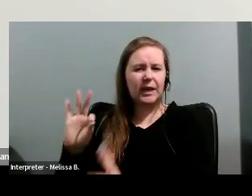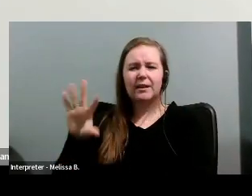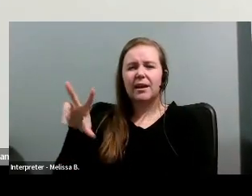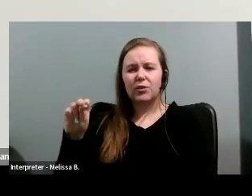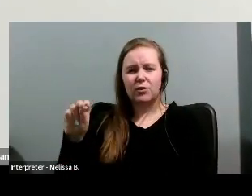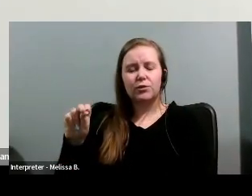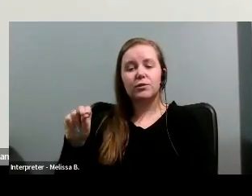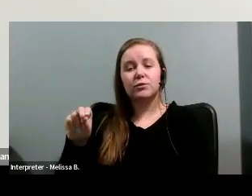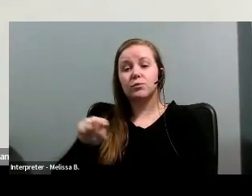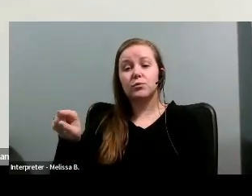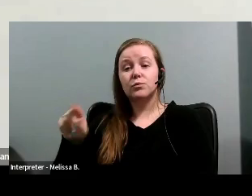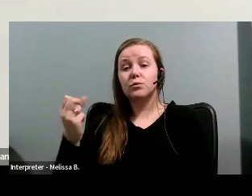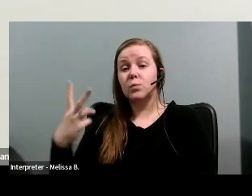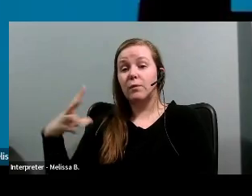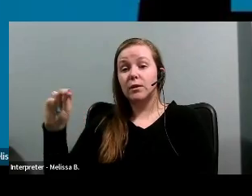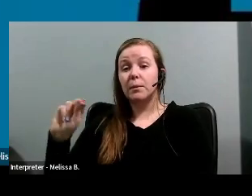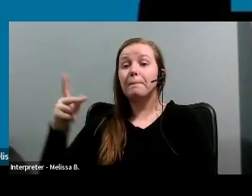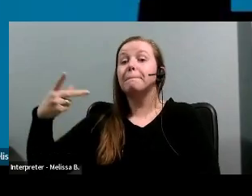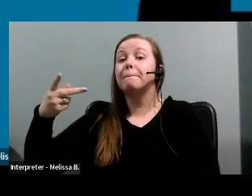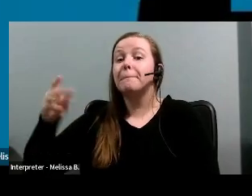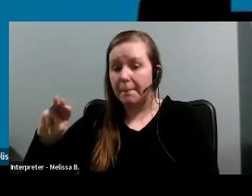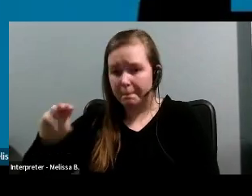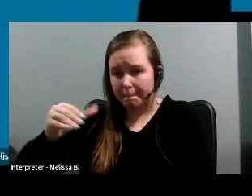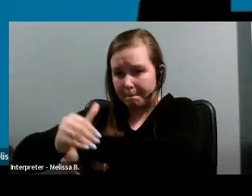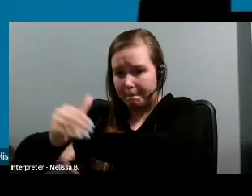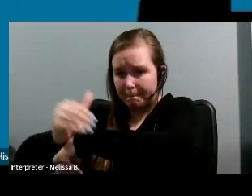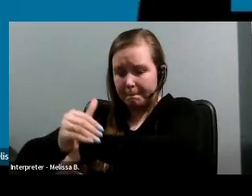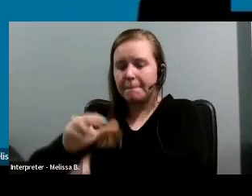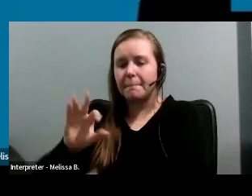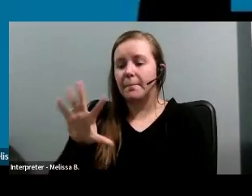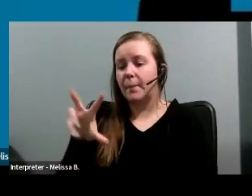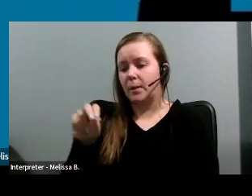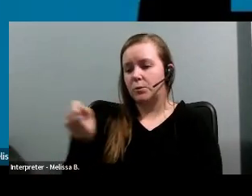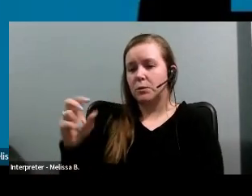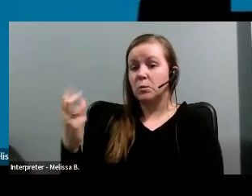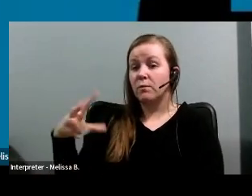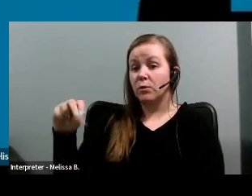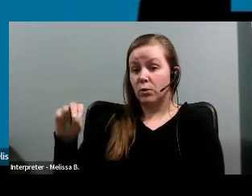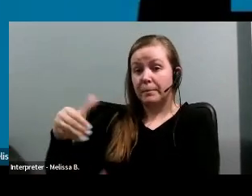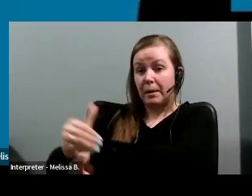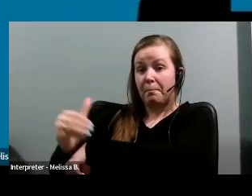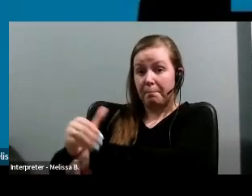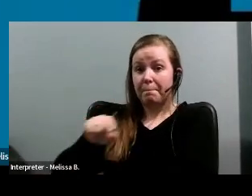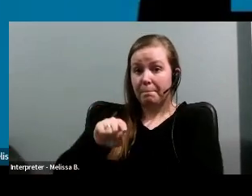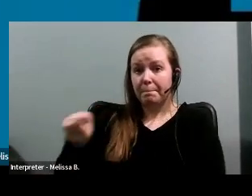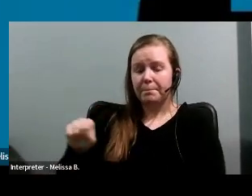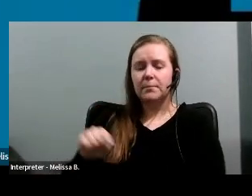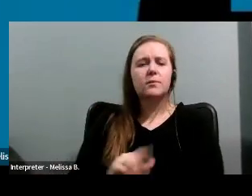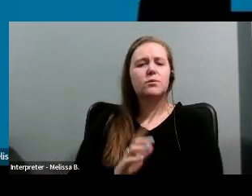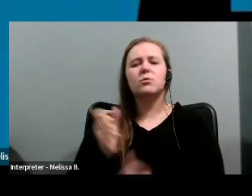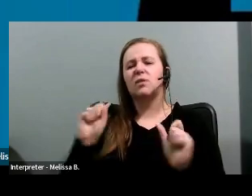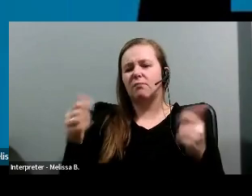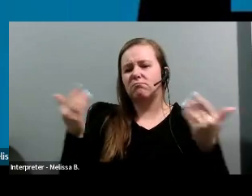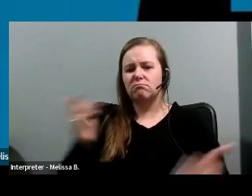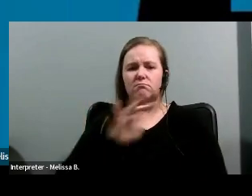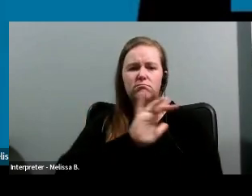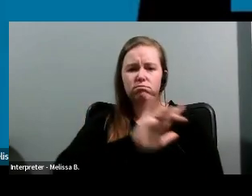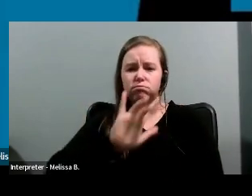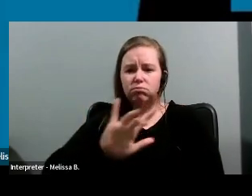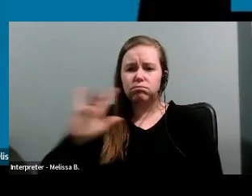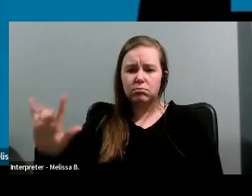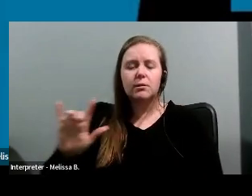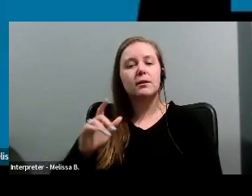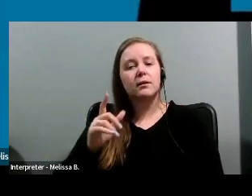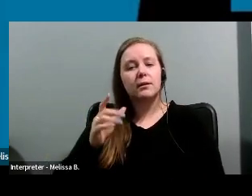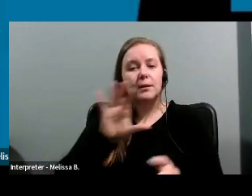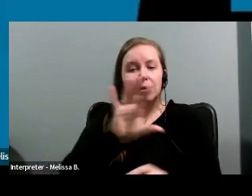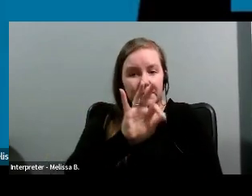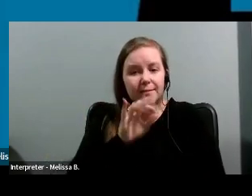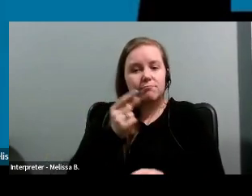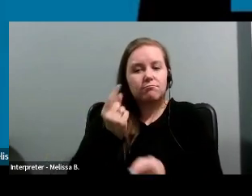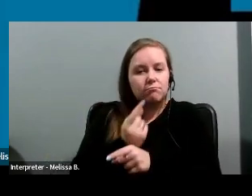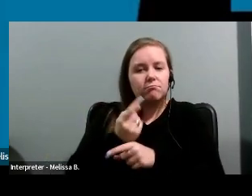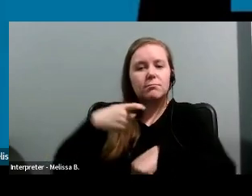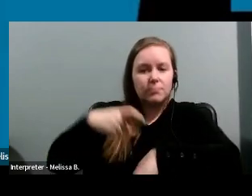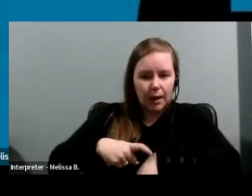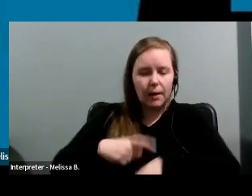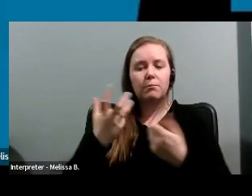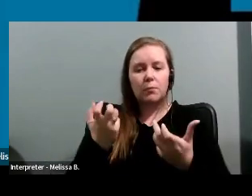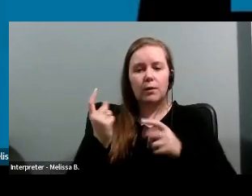Melissa Wong (she/her), SPT: 9.30 to 12.30 p.m. So, so you can click on each of those just to, to directly register for a particular time period as well.